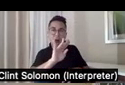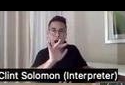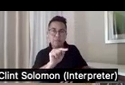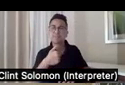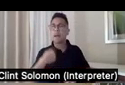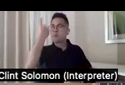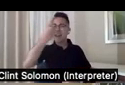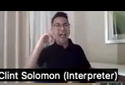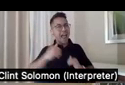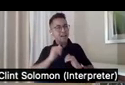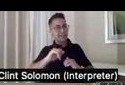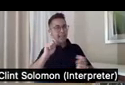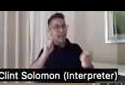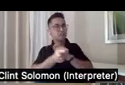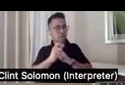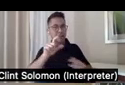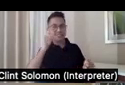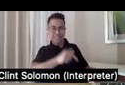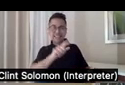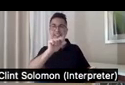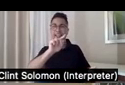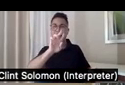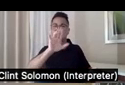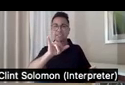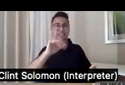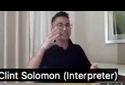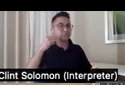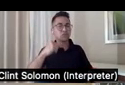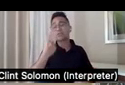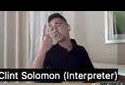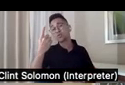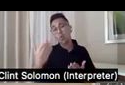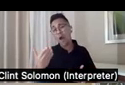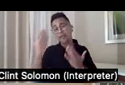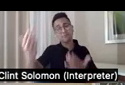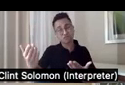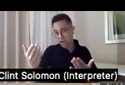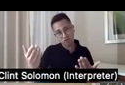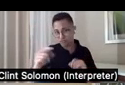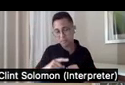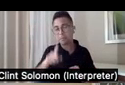so here's just one suggestion for an instructional protocol and this is based on doing dozens and